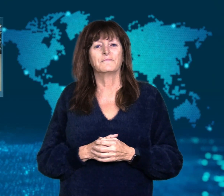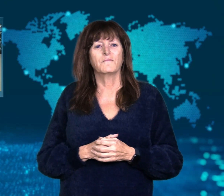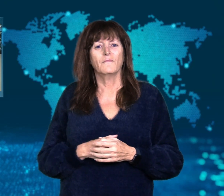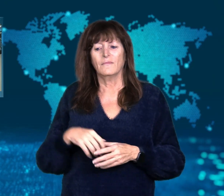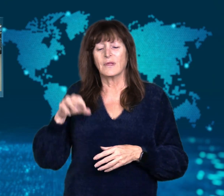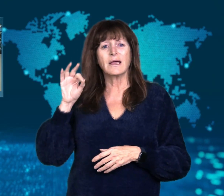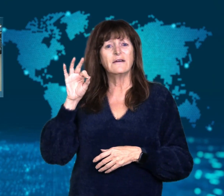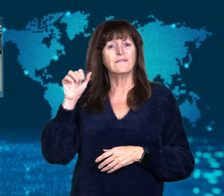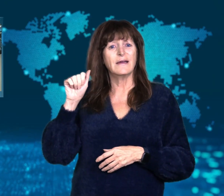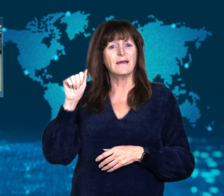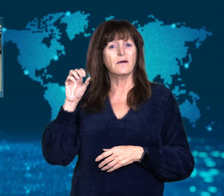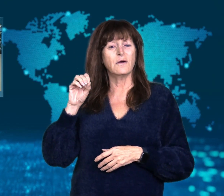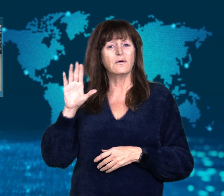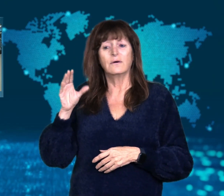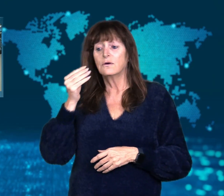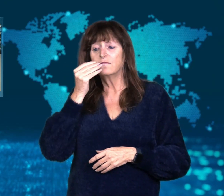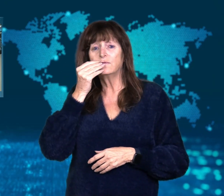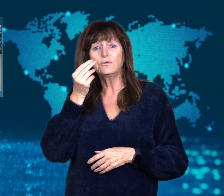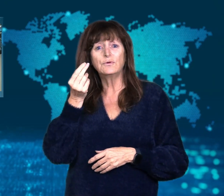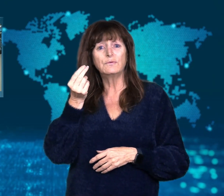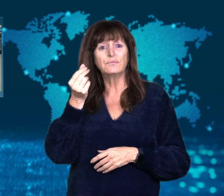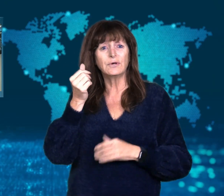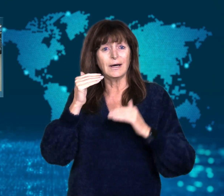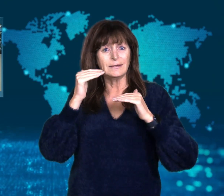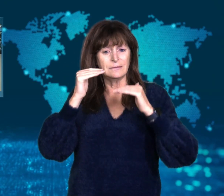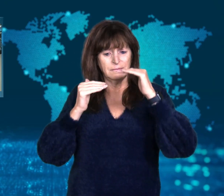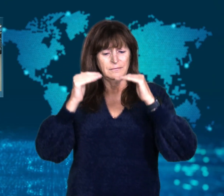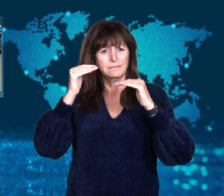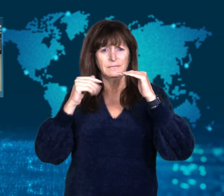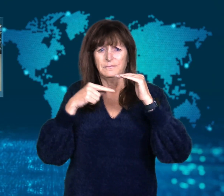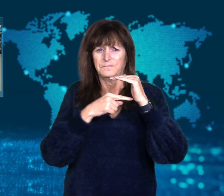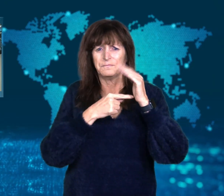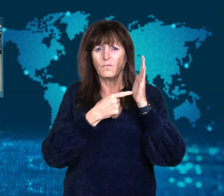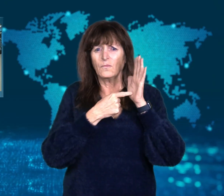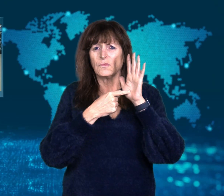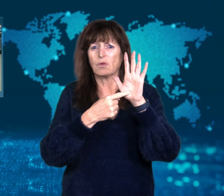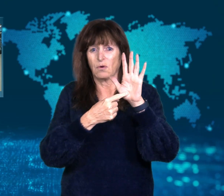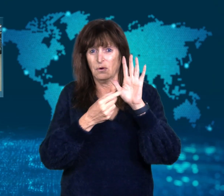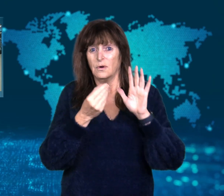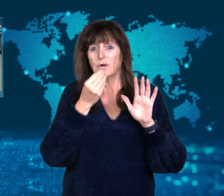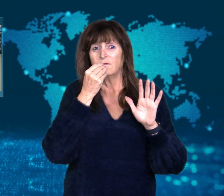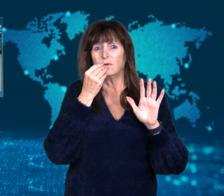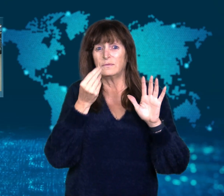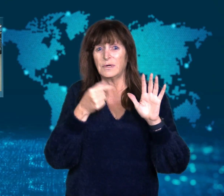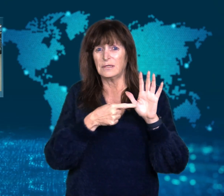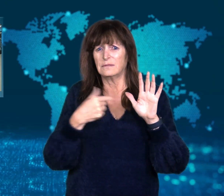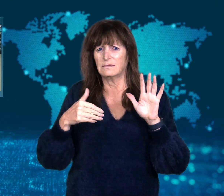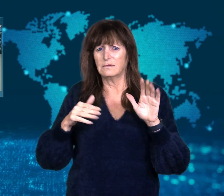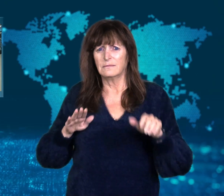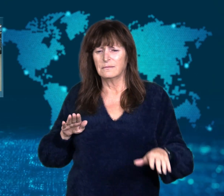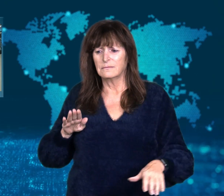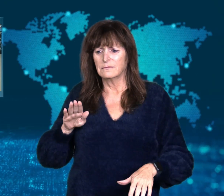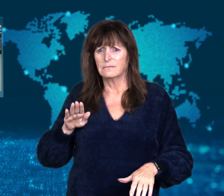The FAO’s food price index shows that food prices have risen for